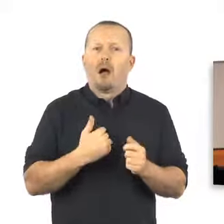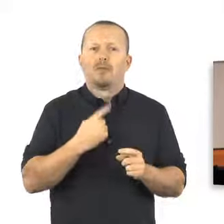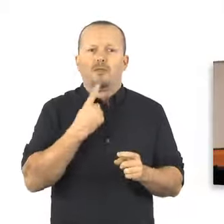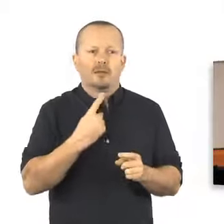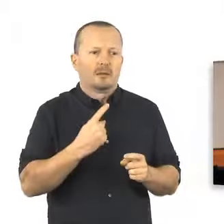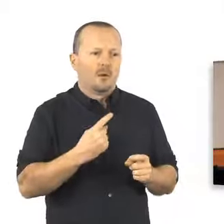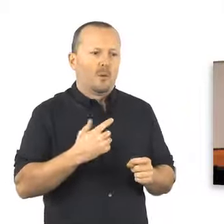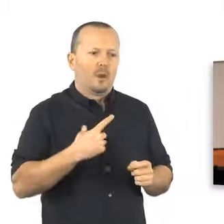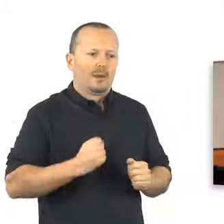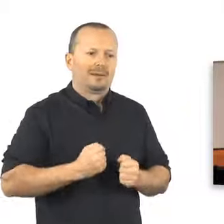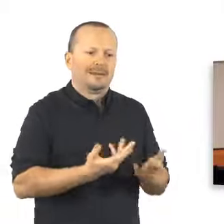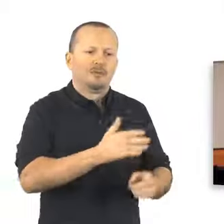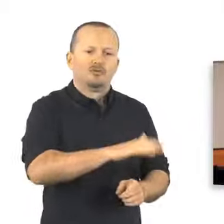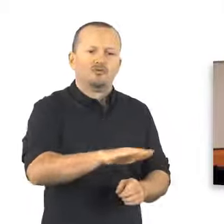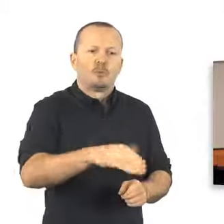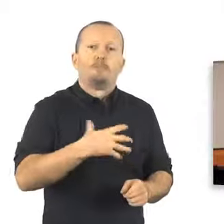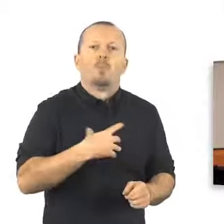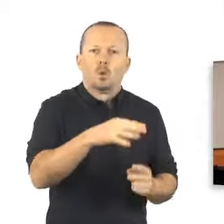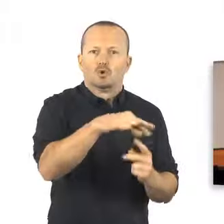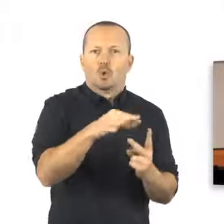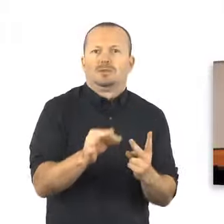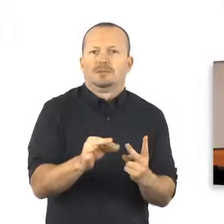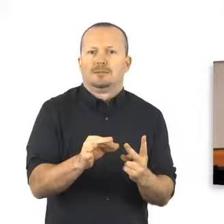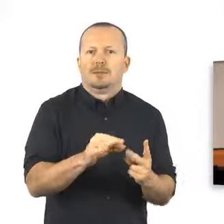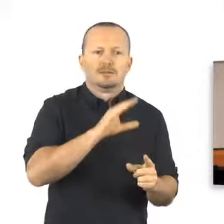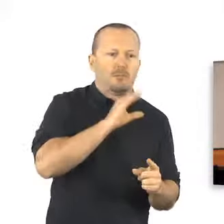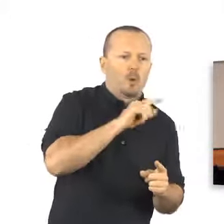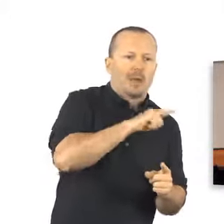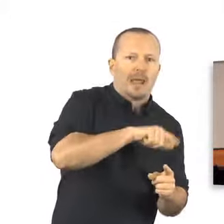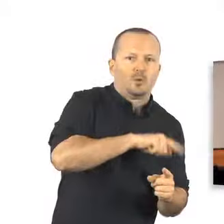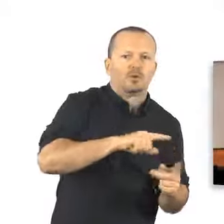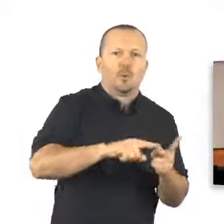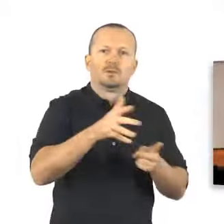there will be more opportunities for children to have choices in terms of spoken language